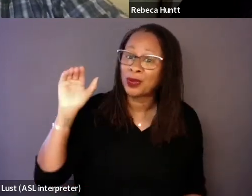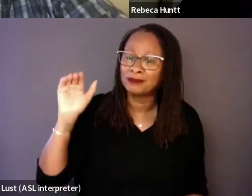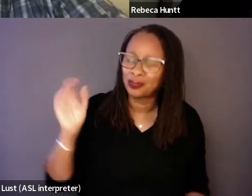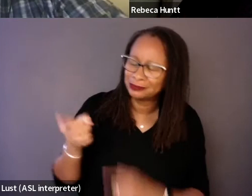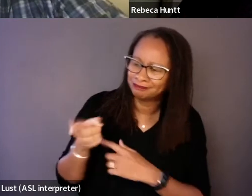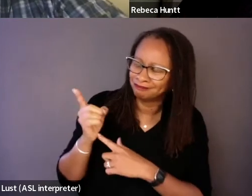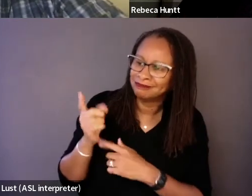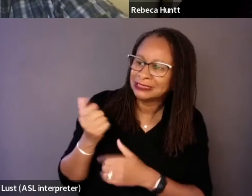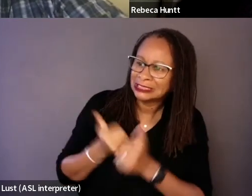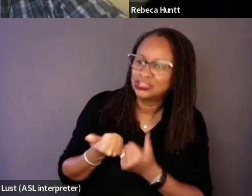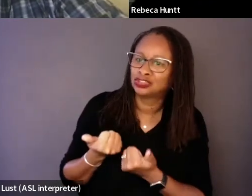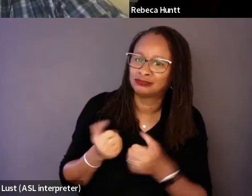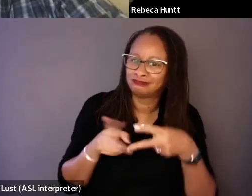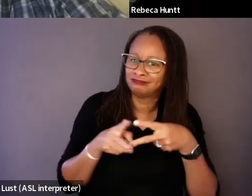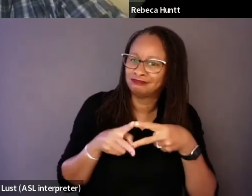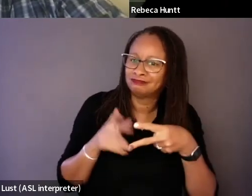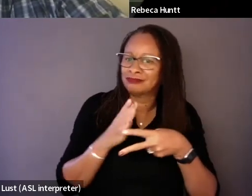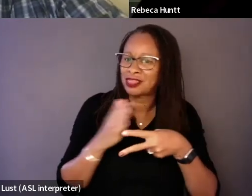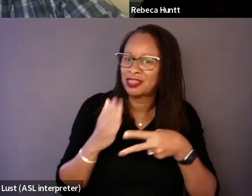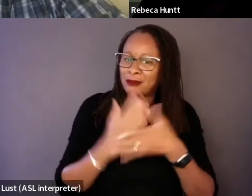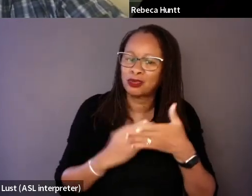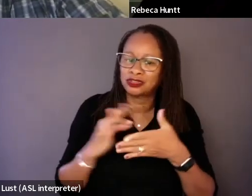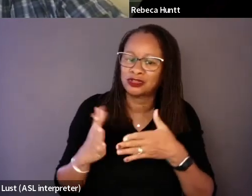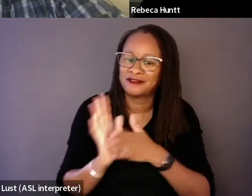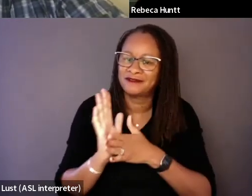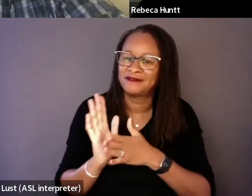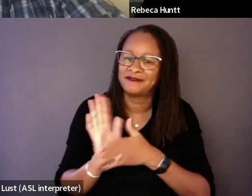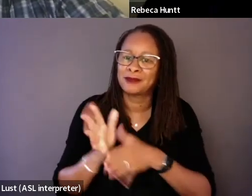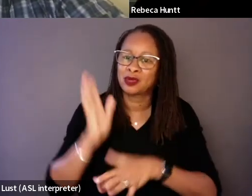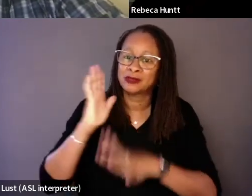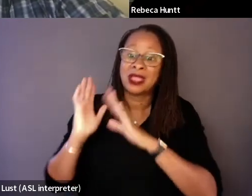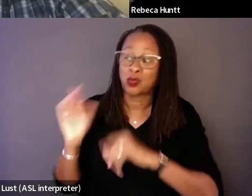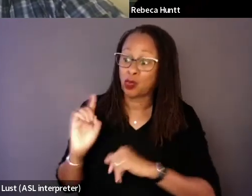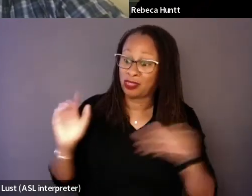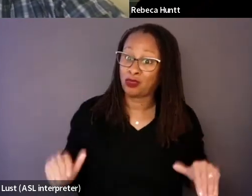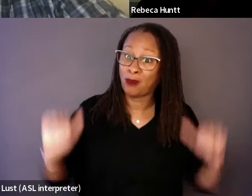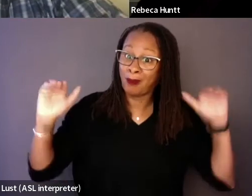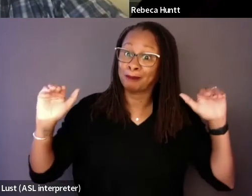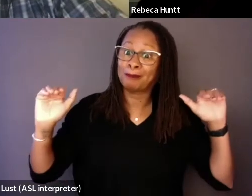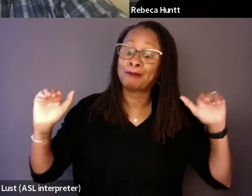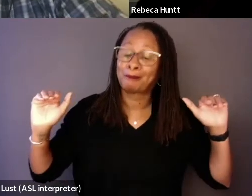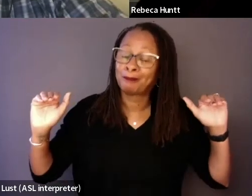Like each one of their portions of the film goes back into the worlds that they grew up in for a second.